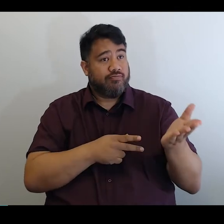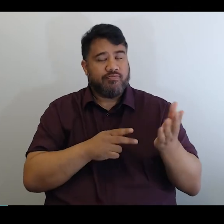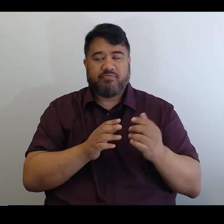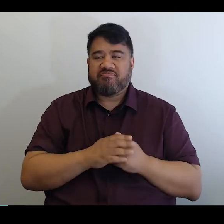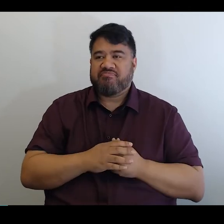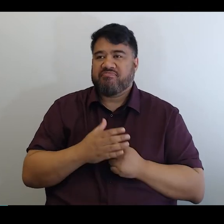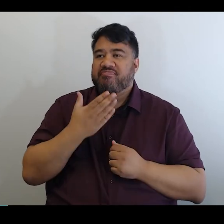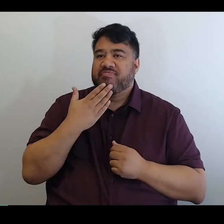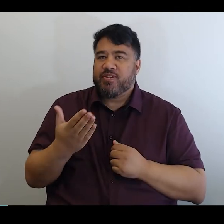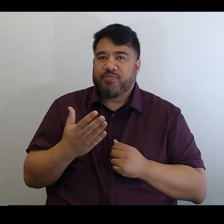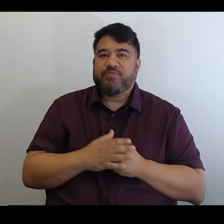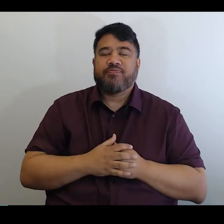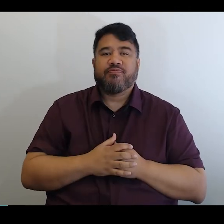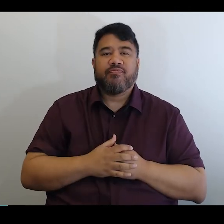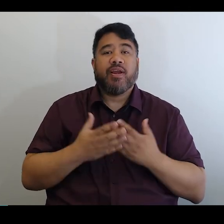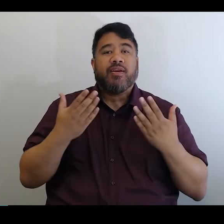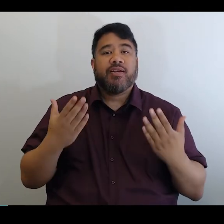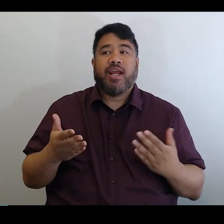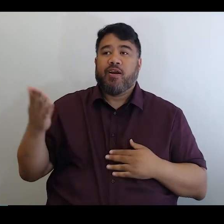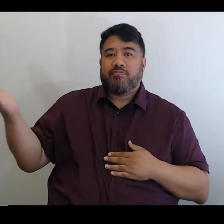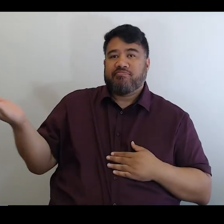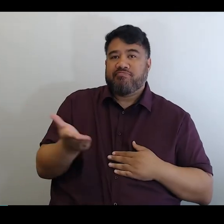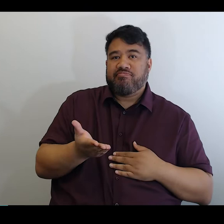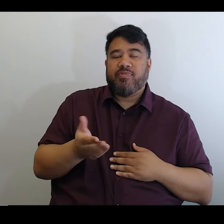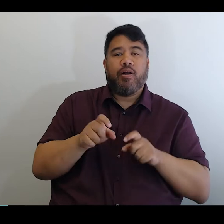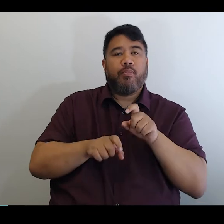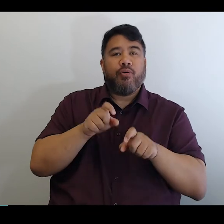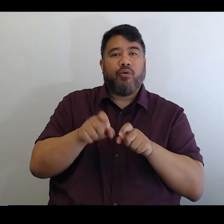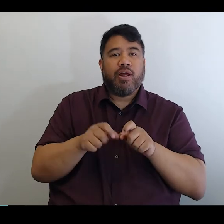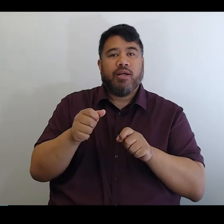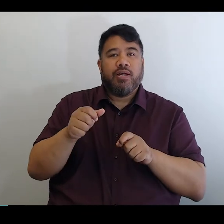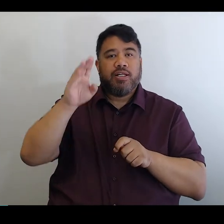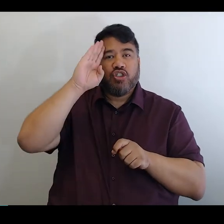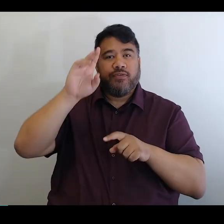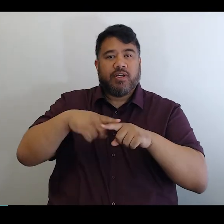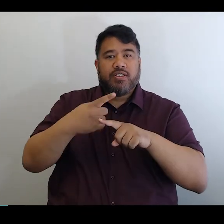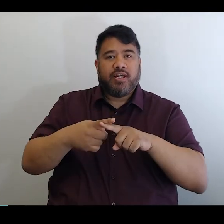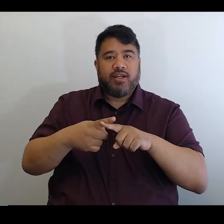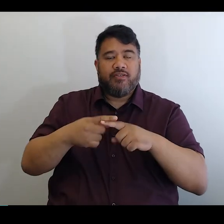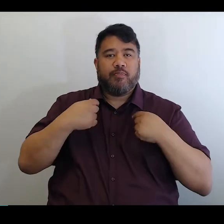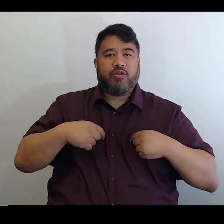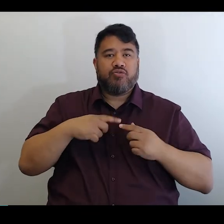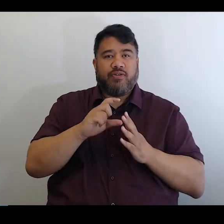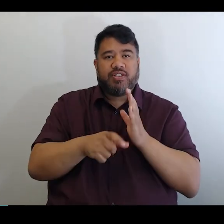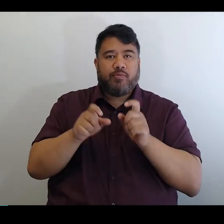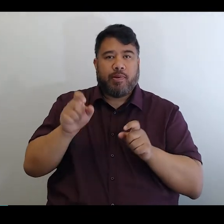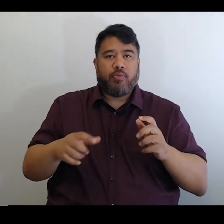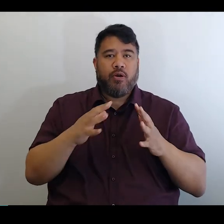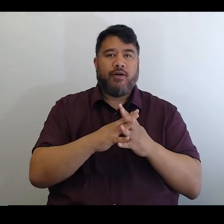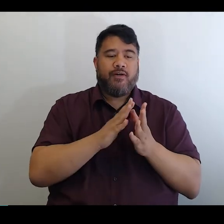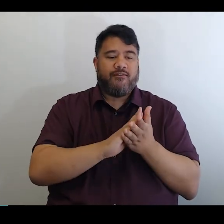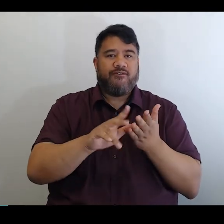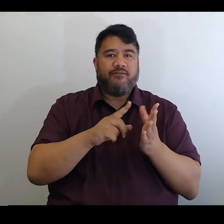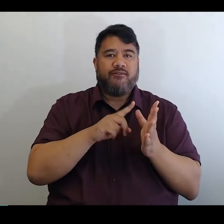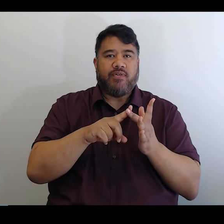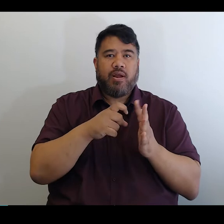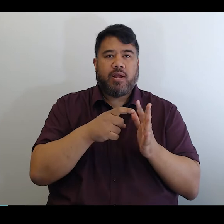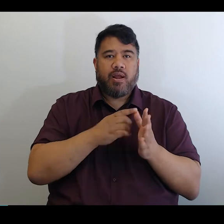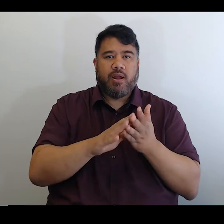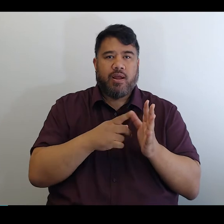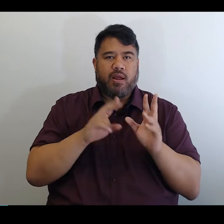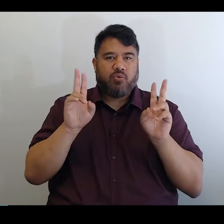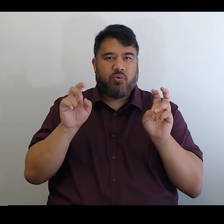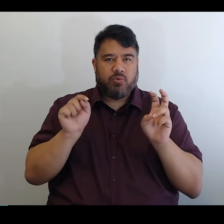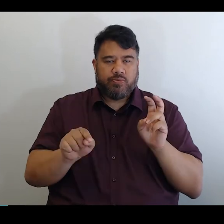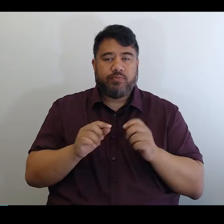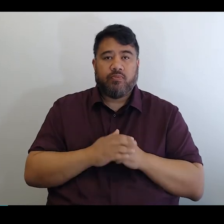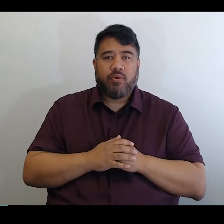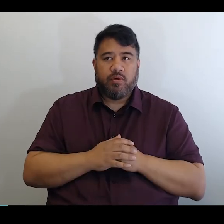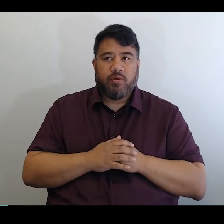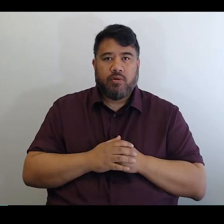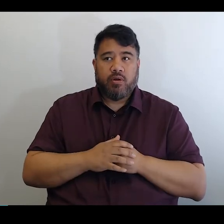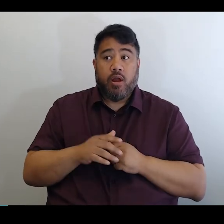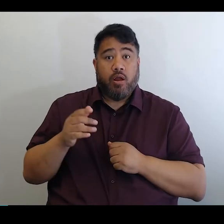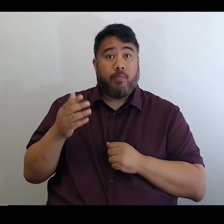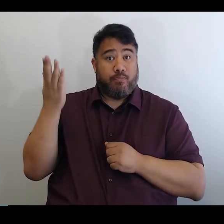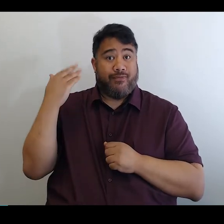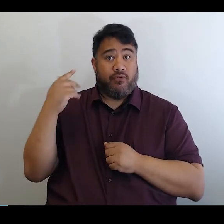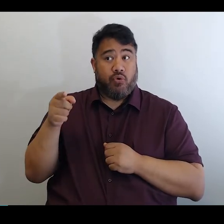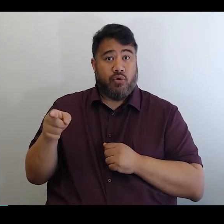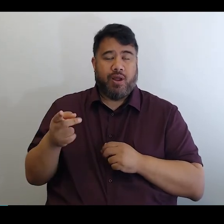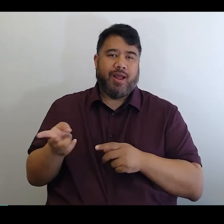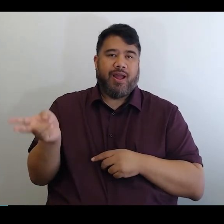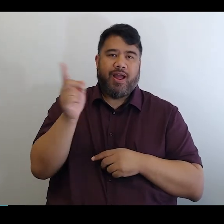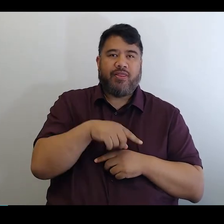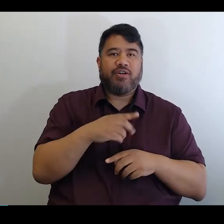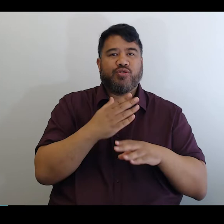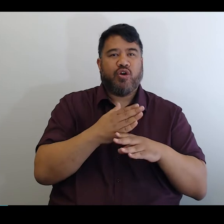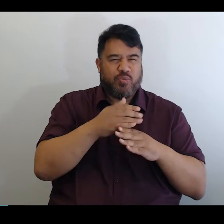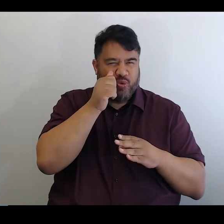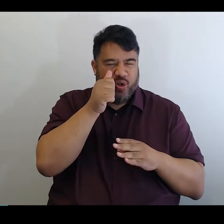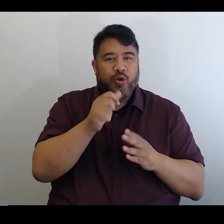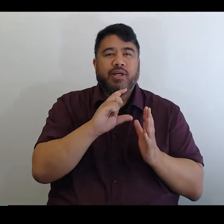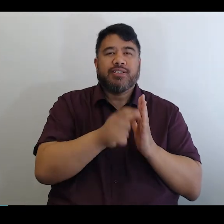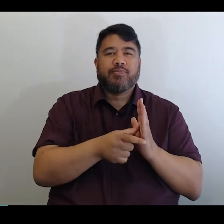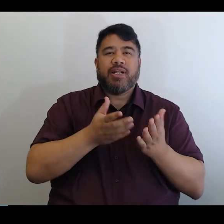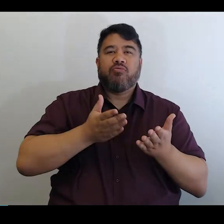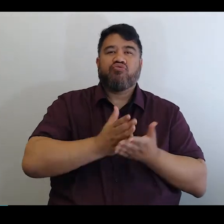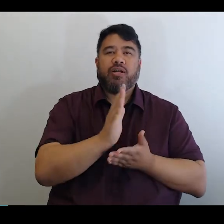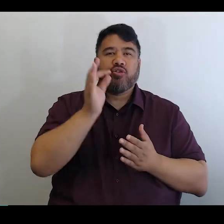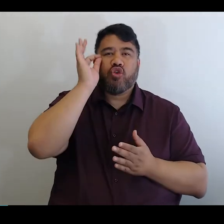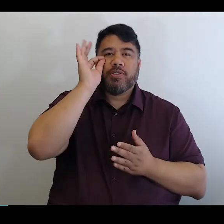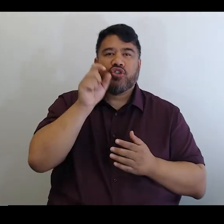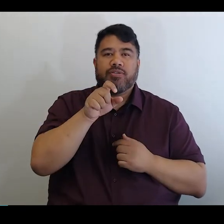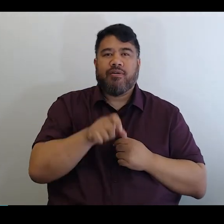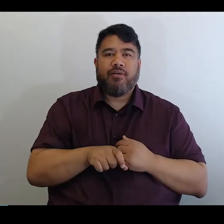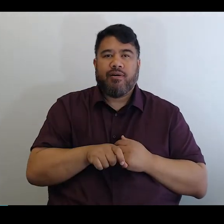And now I'd like to invite Paula Tesoriero the Chief Executive of Whaikaha the Ministry of Disabled People to speak, as I'm sure you're aware prior to taking up this role, Paula was the Disability Rights Commissioner, where she was able to speak on and commission